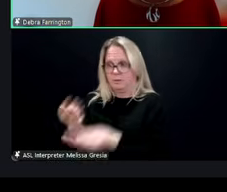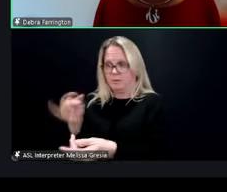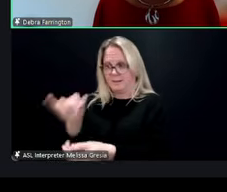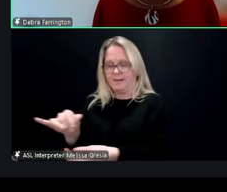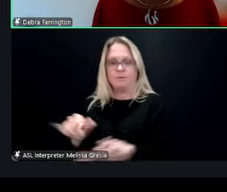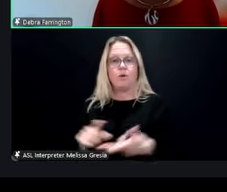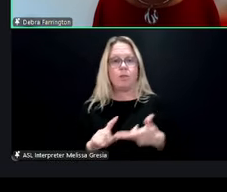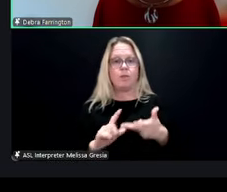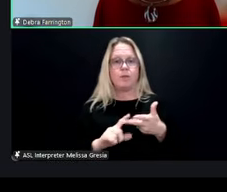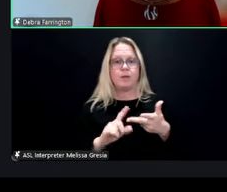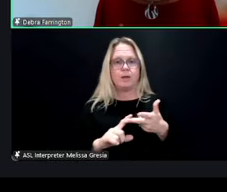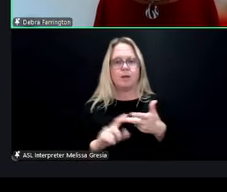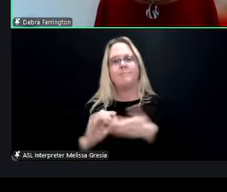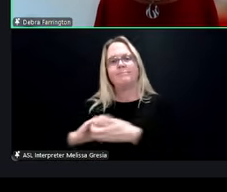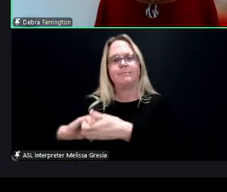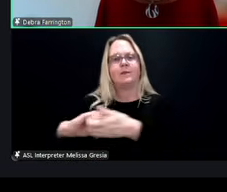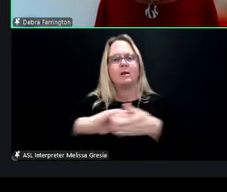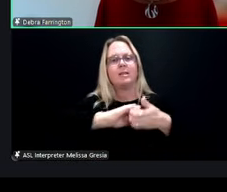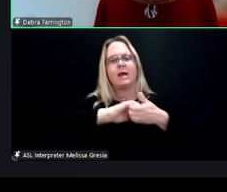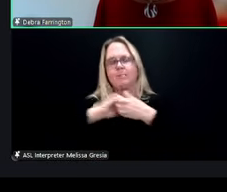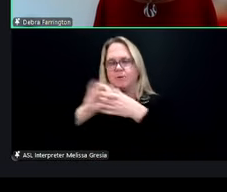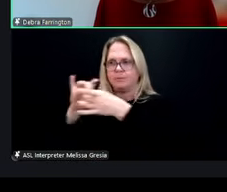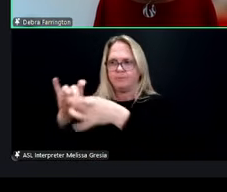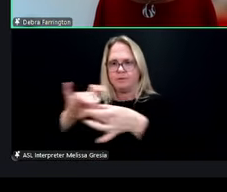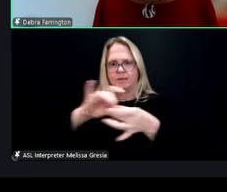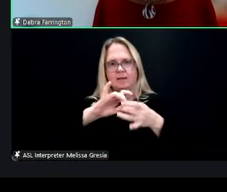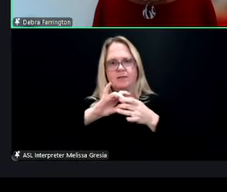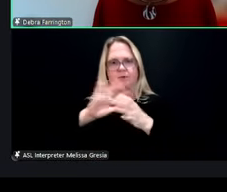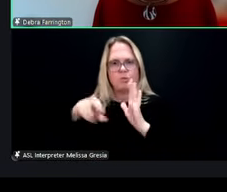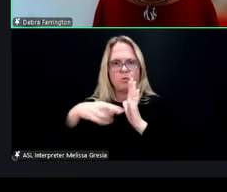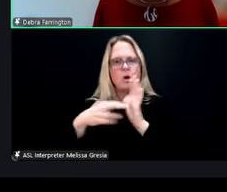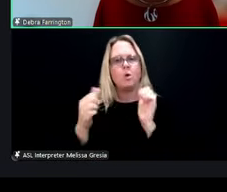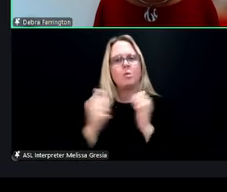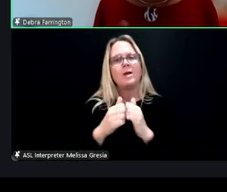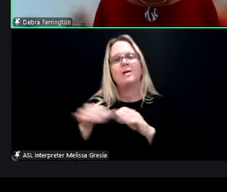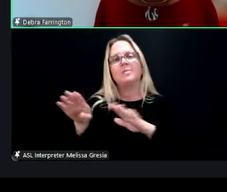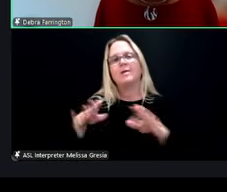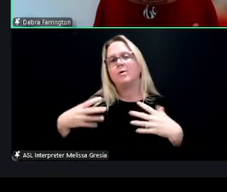have a collaborative connective role with our behavioral health and mental health and